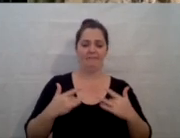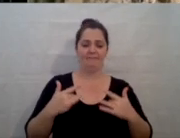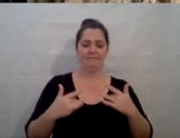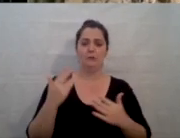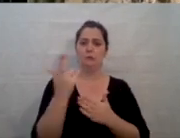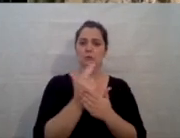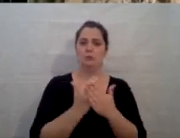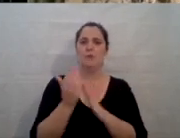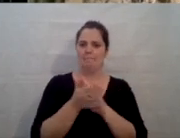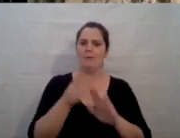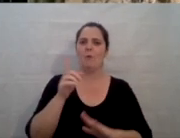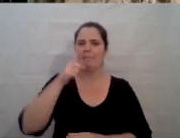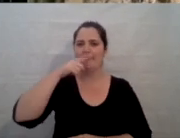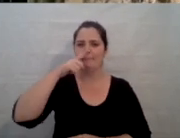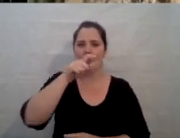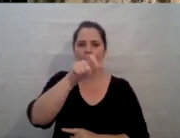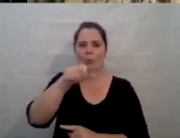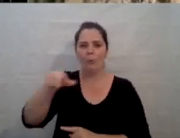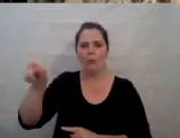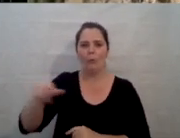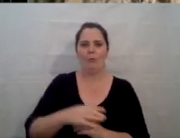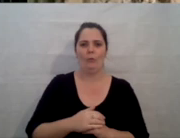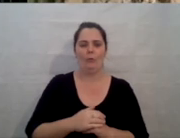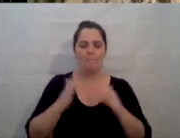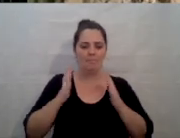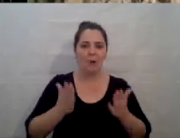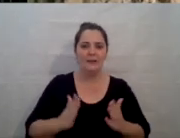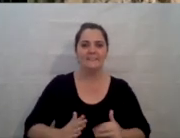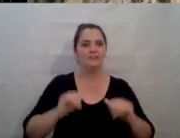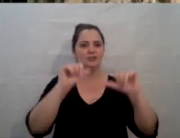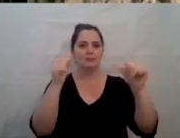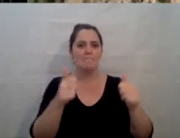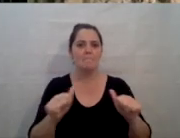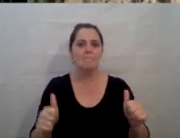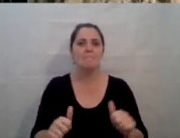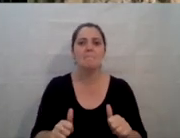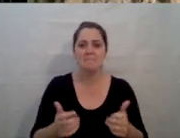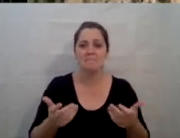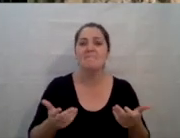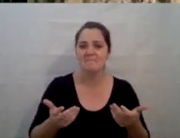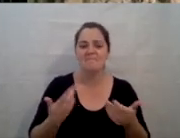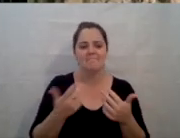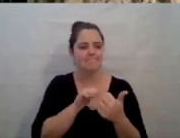together in a studio to do drawings of the body. That's all it is, it's a cooperative process between